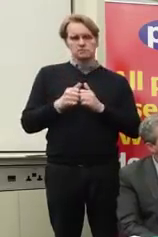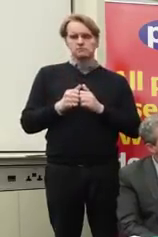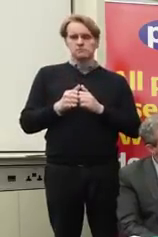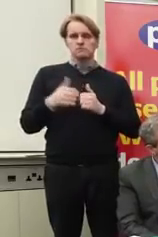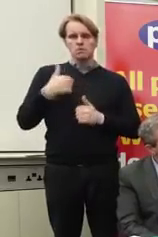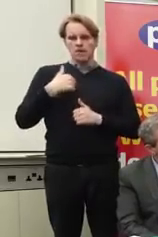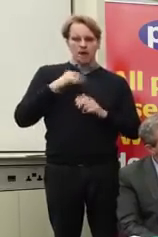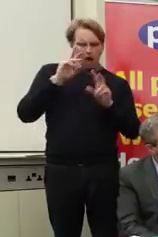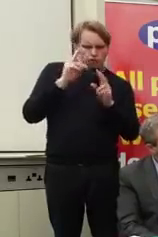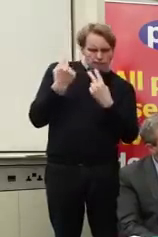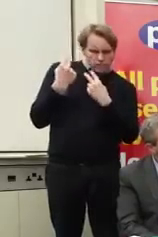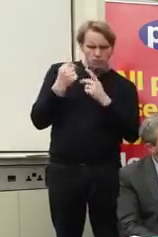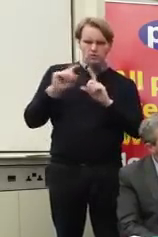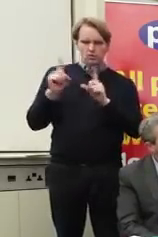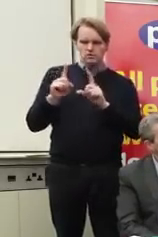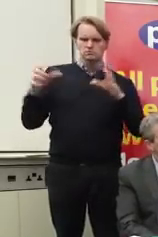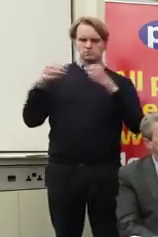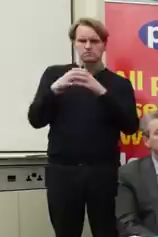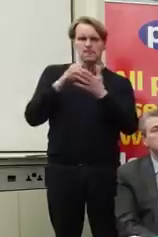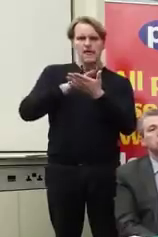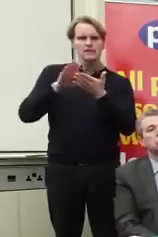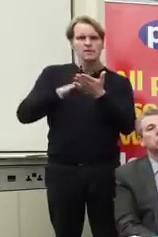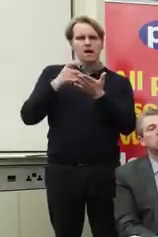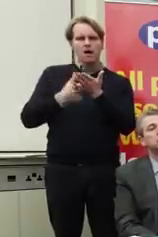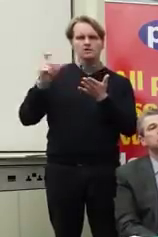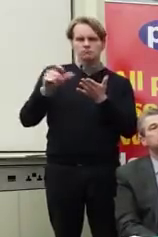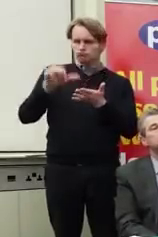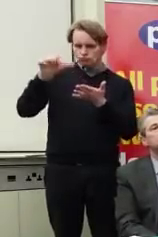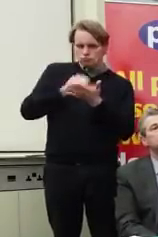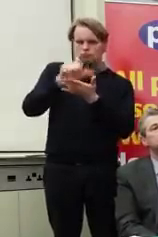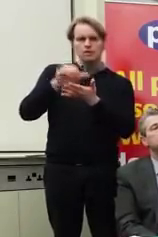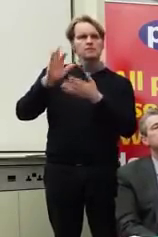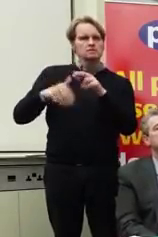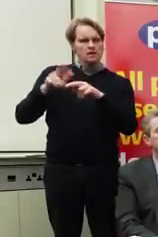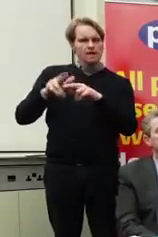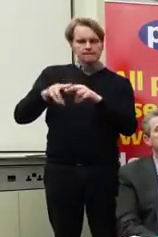this critical agency is properly resourced. In addition to that, if we, again